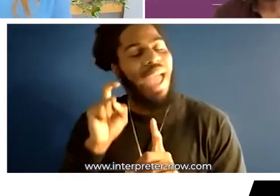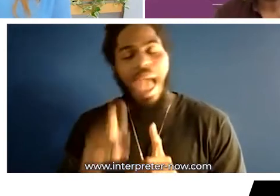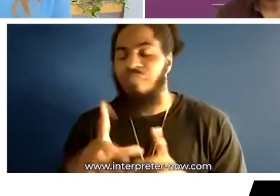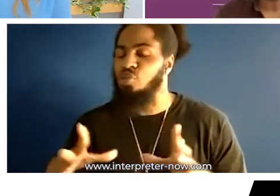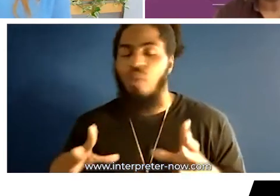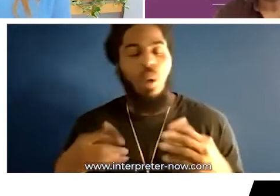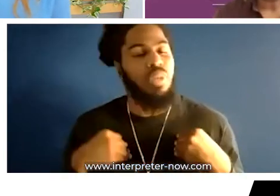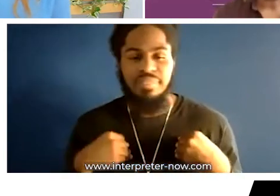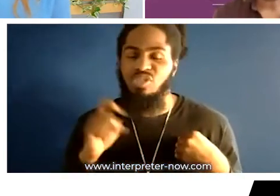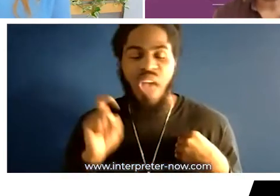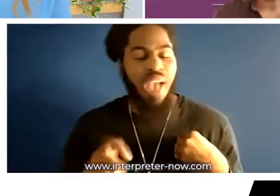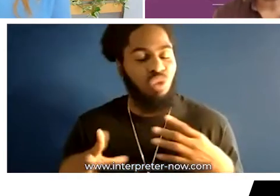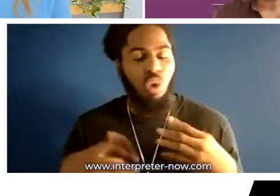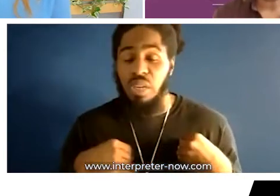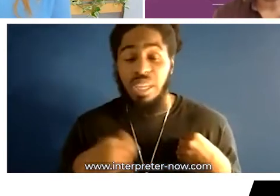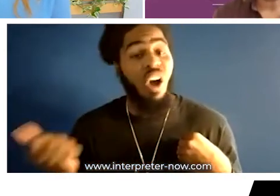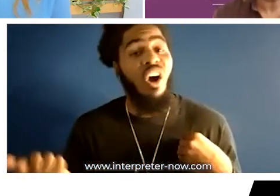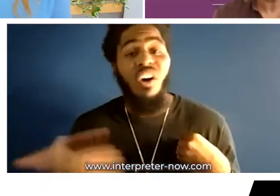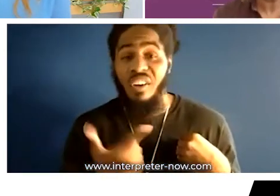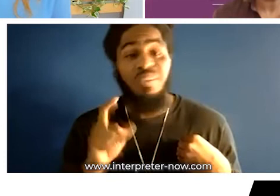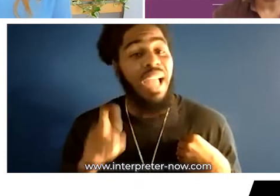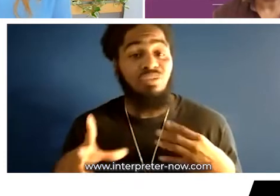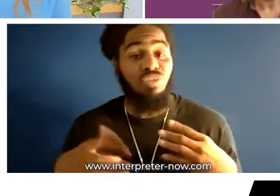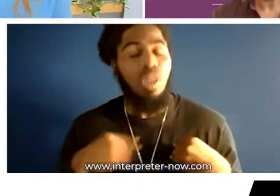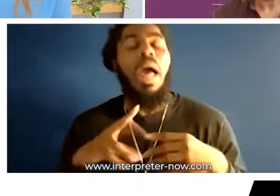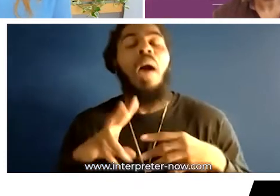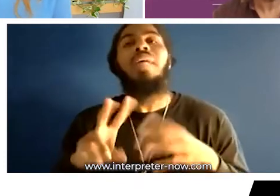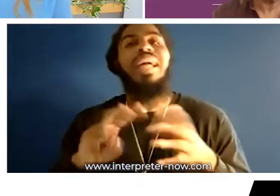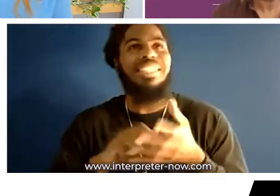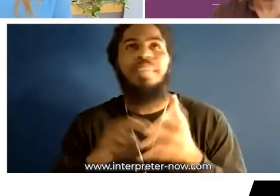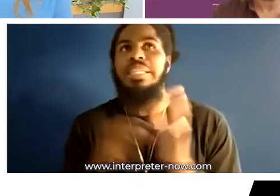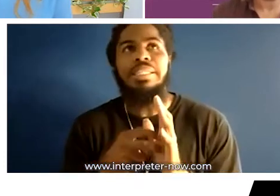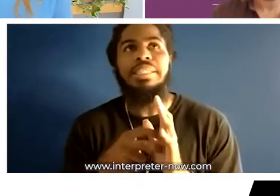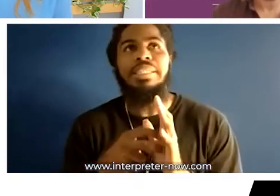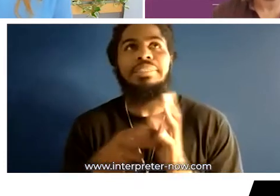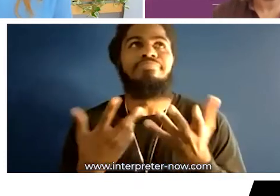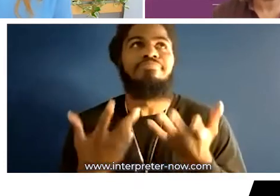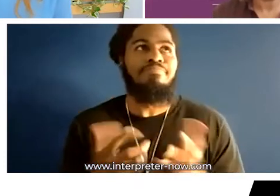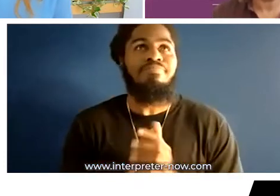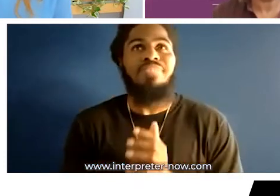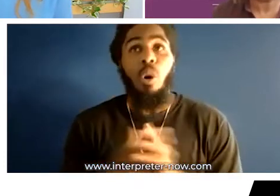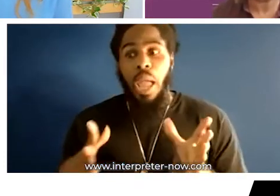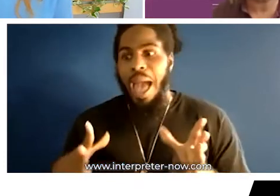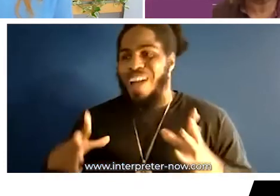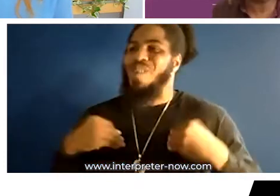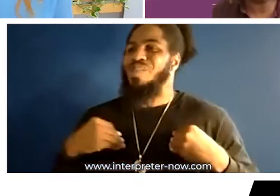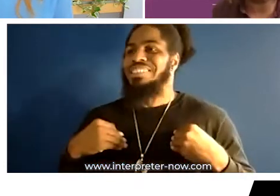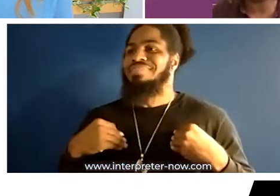And it doesn't mean that only it makes all of the responsibility fall on a one-person